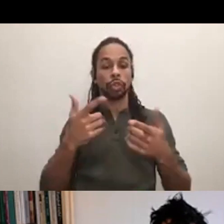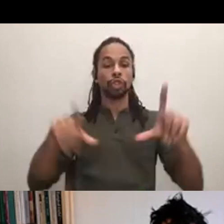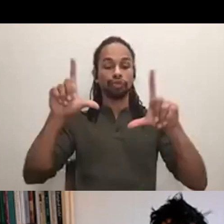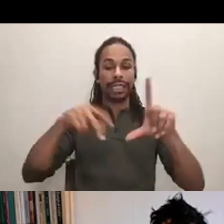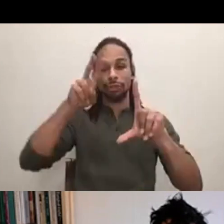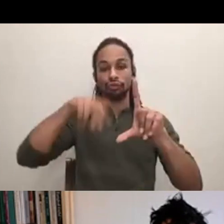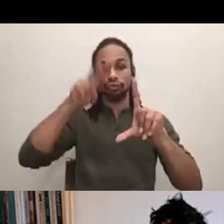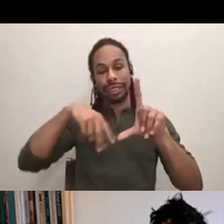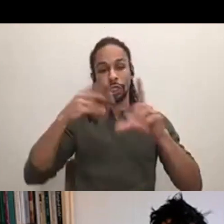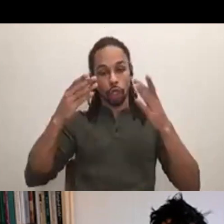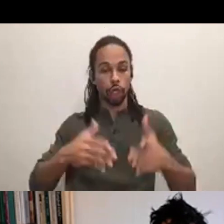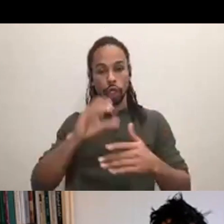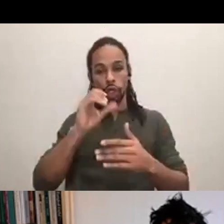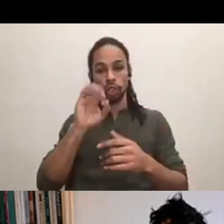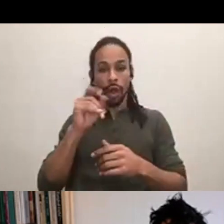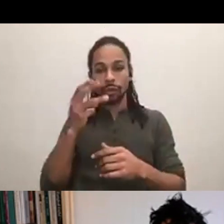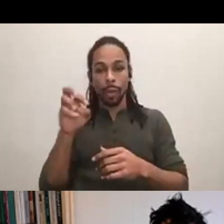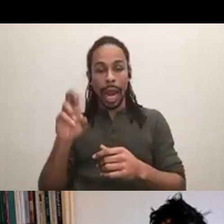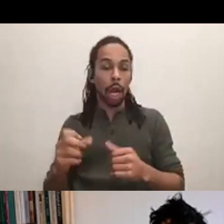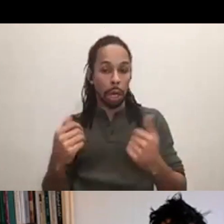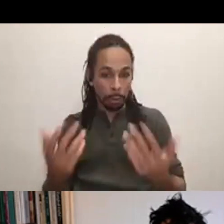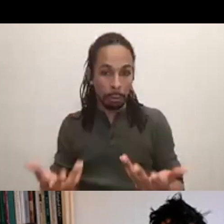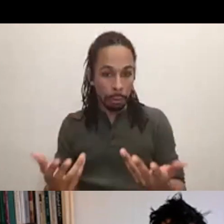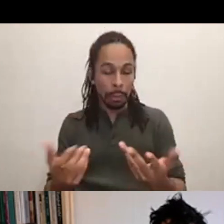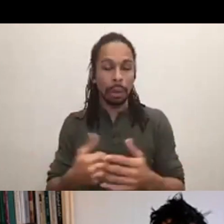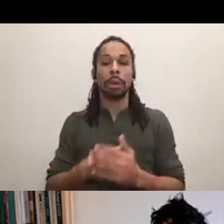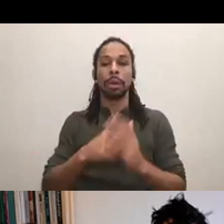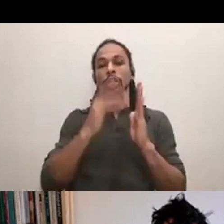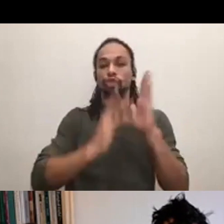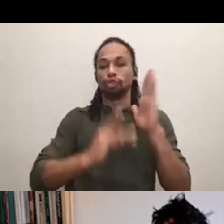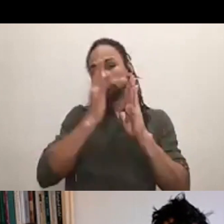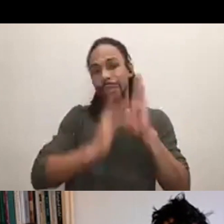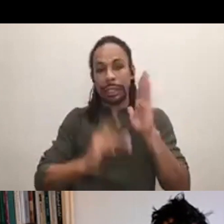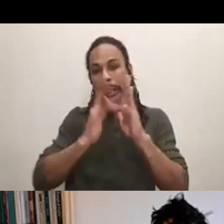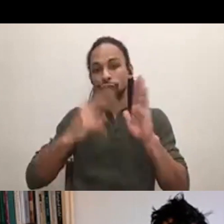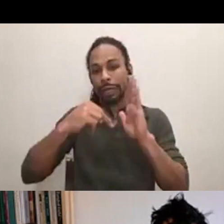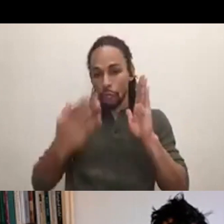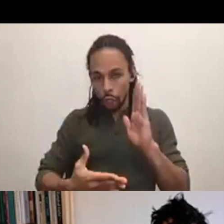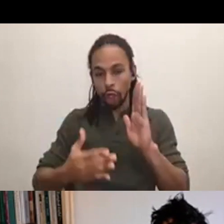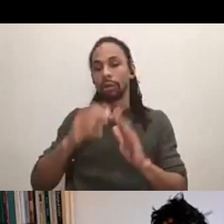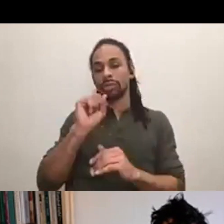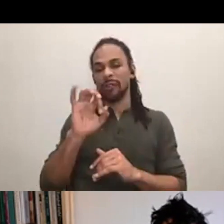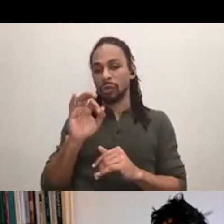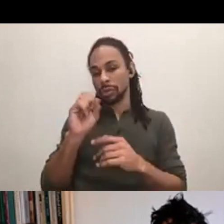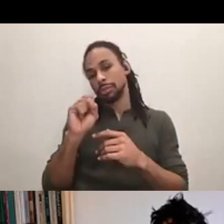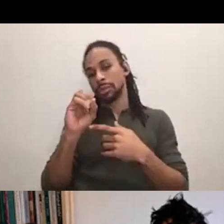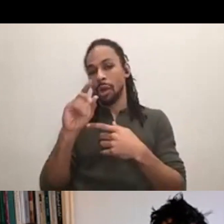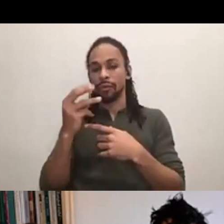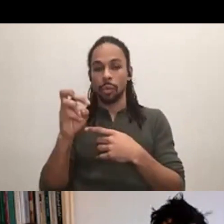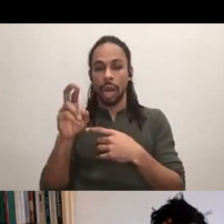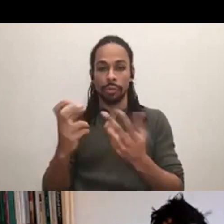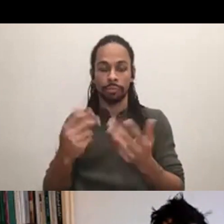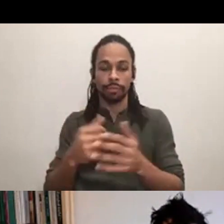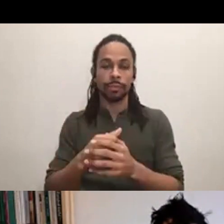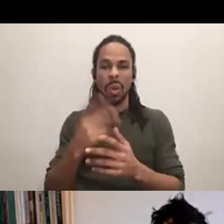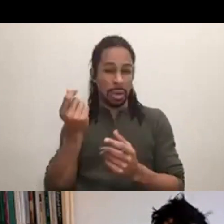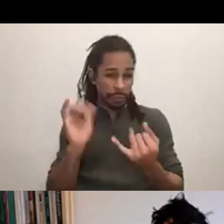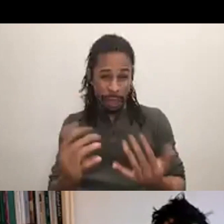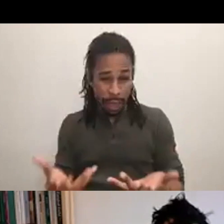the world. And screen reader software is something I use and it's basically a software that translates